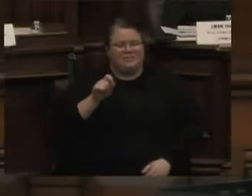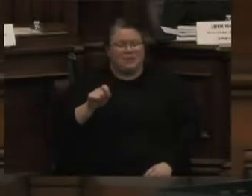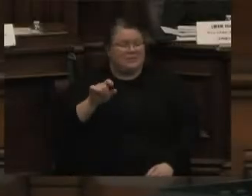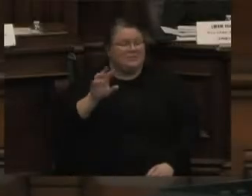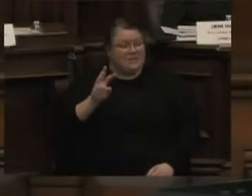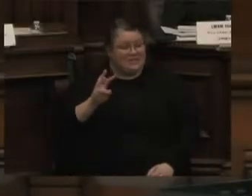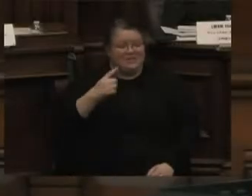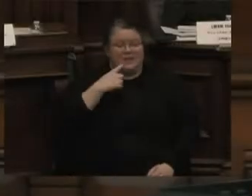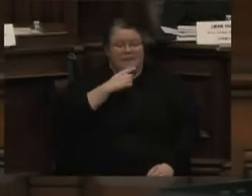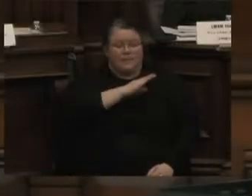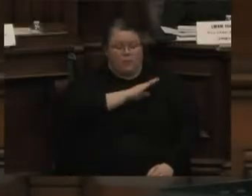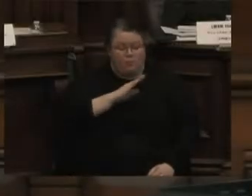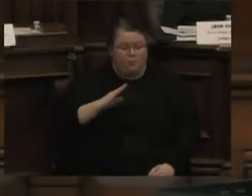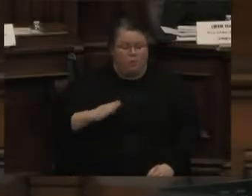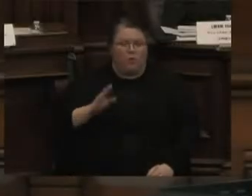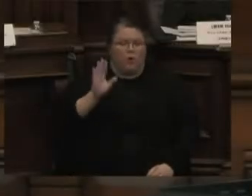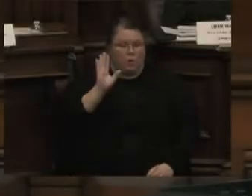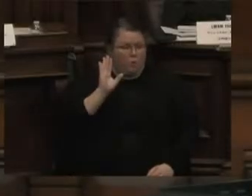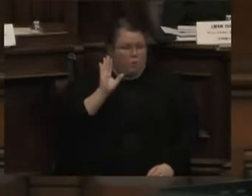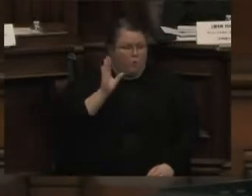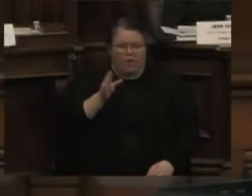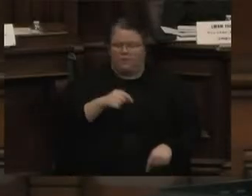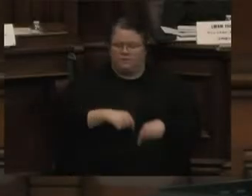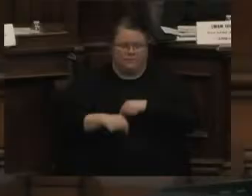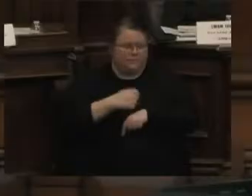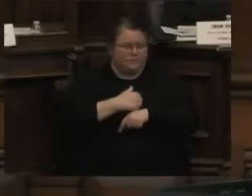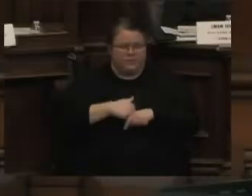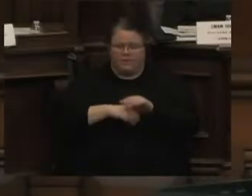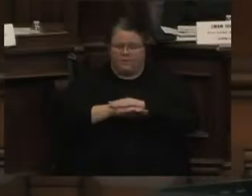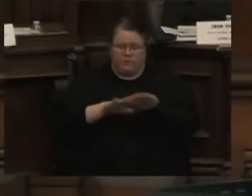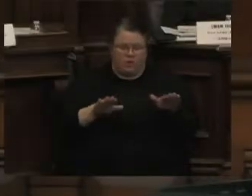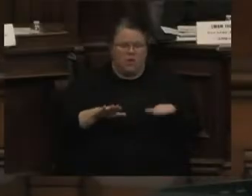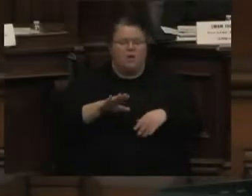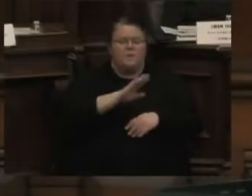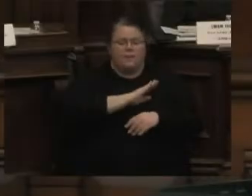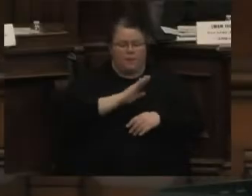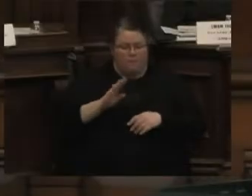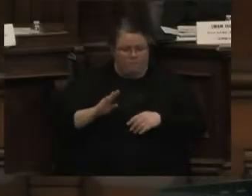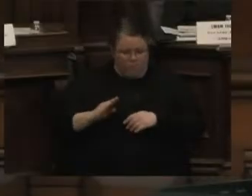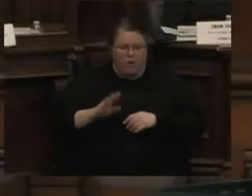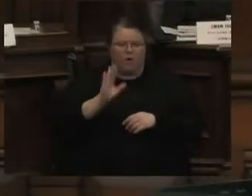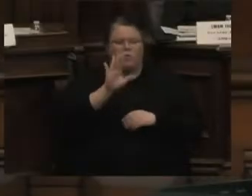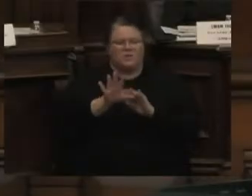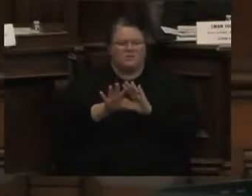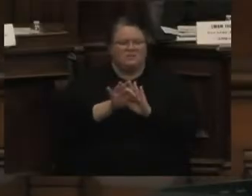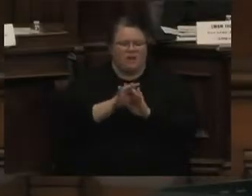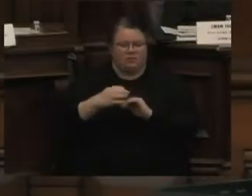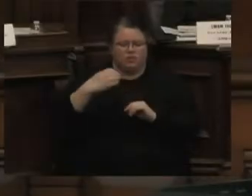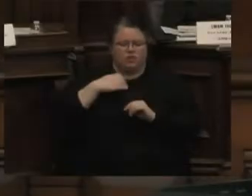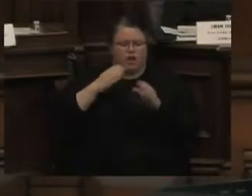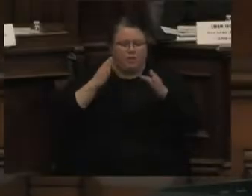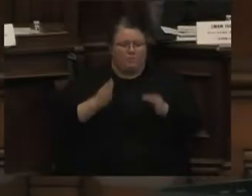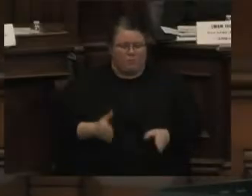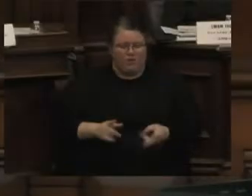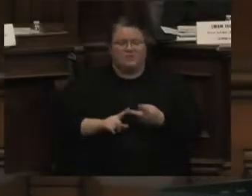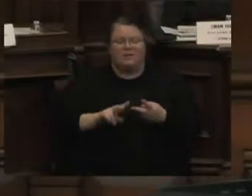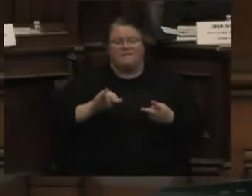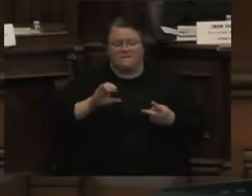at our charter, section 186 indicates that the board shall